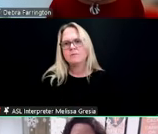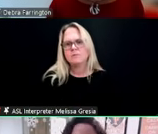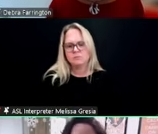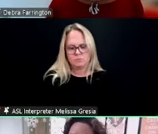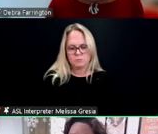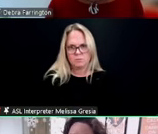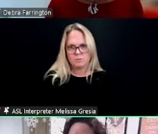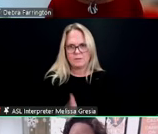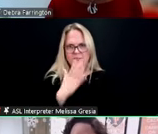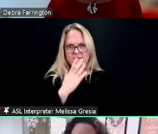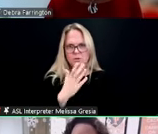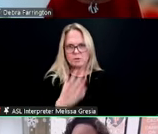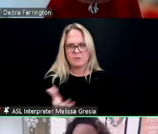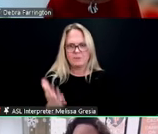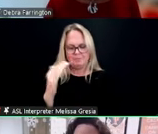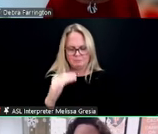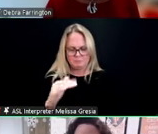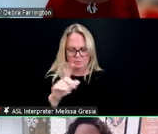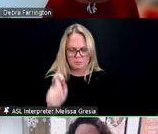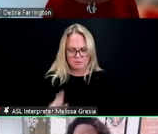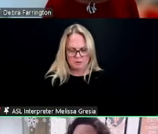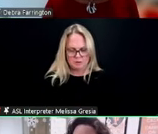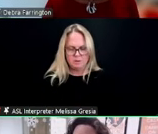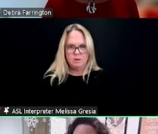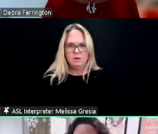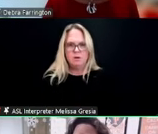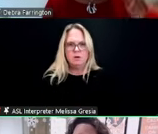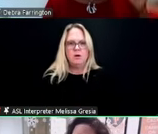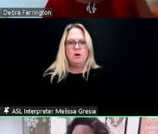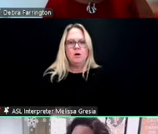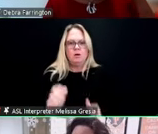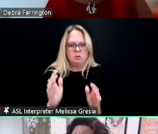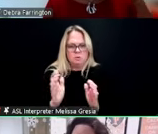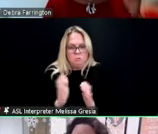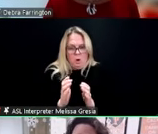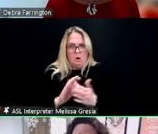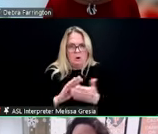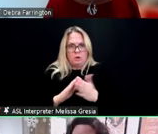Thank you. Next question. For smaller community organizations looking to